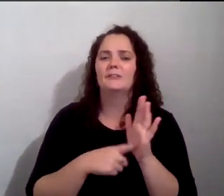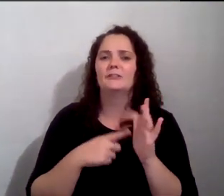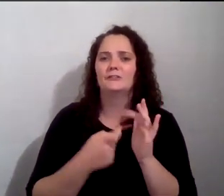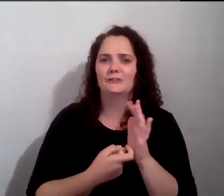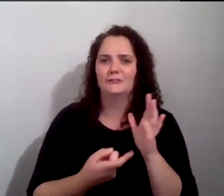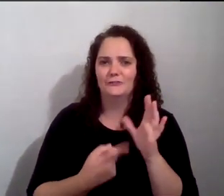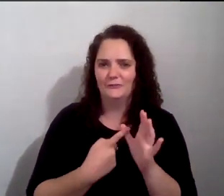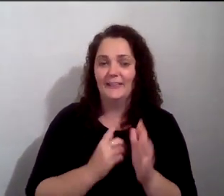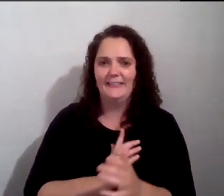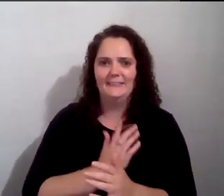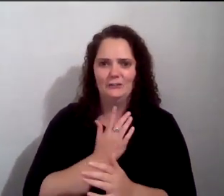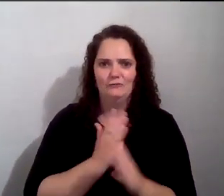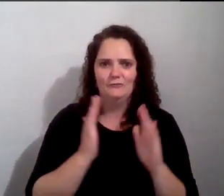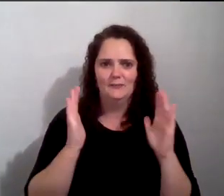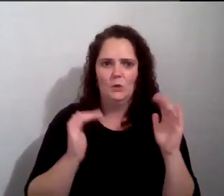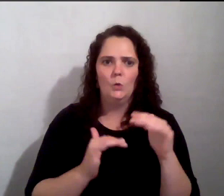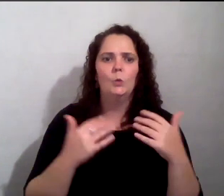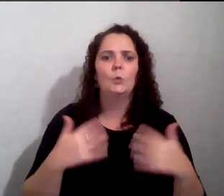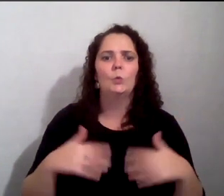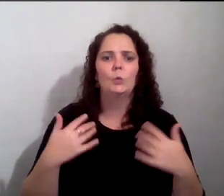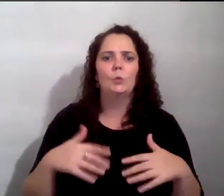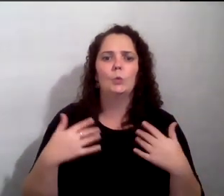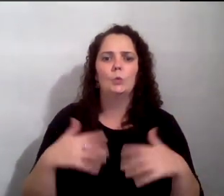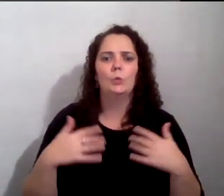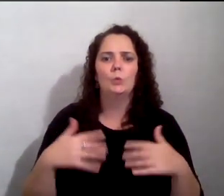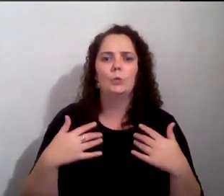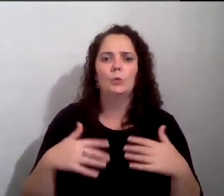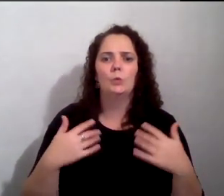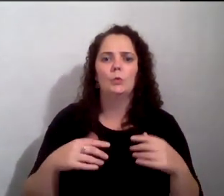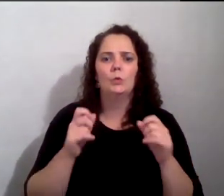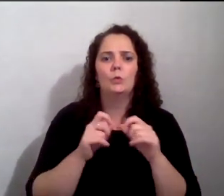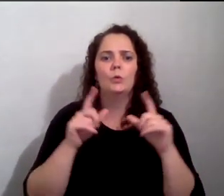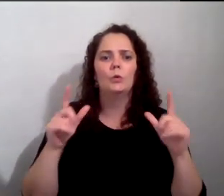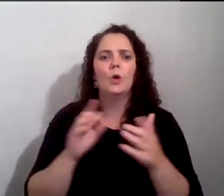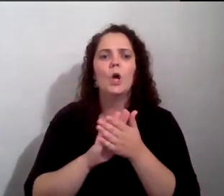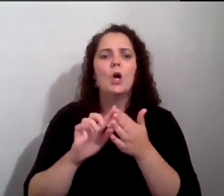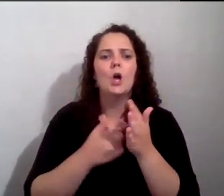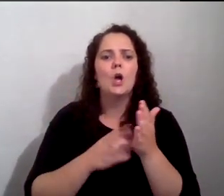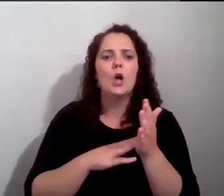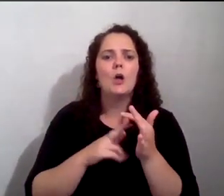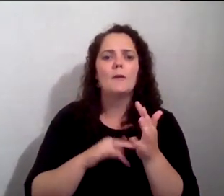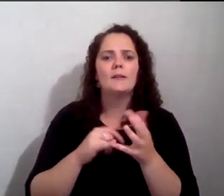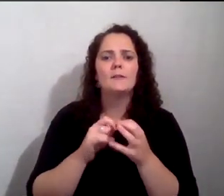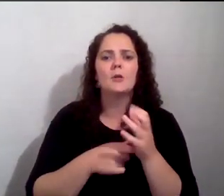completely different kind of territory and new territory. Whilst these works in some ways